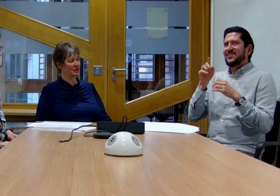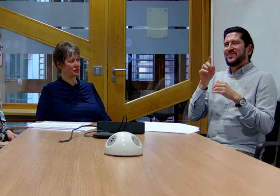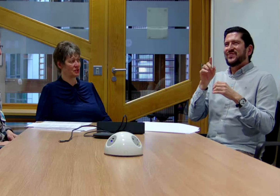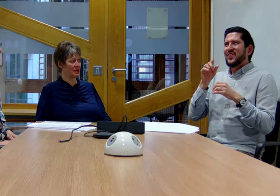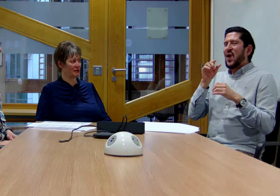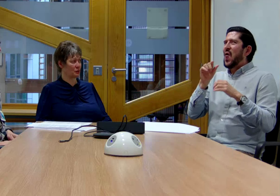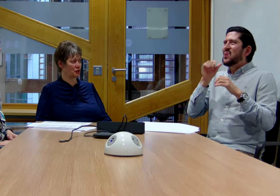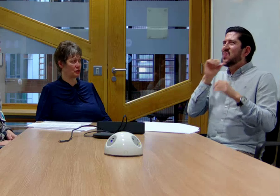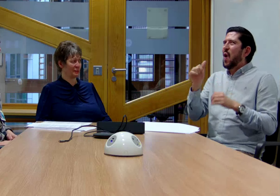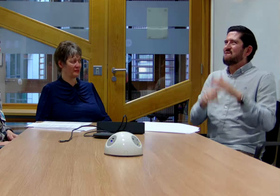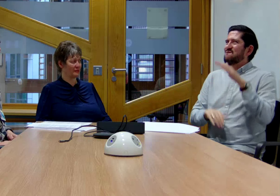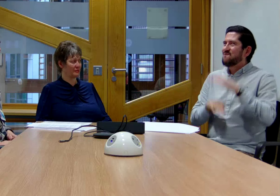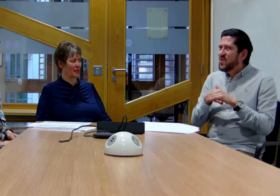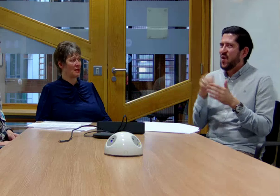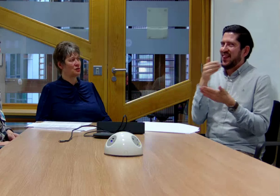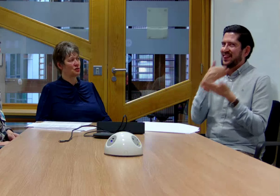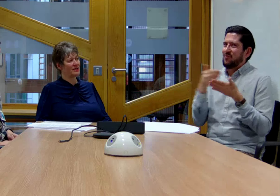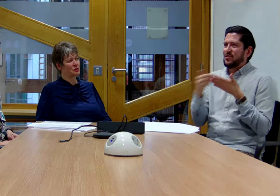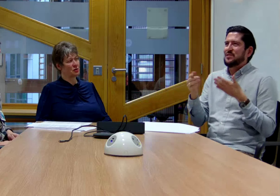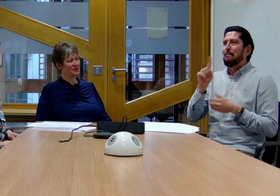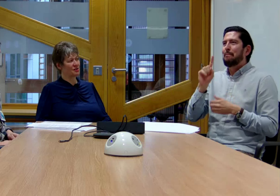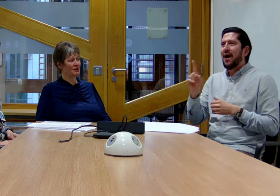how are we going to communicate. So they've actually developed what you call International